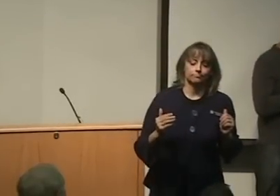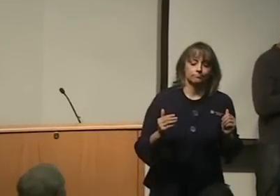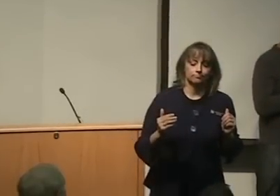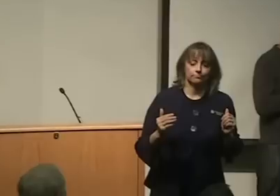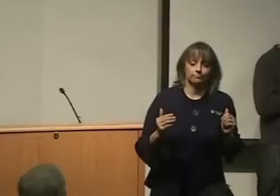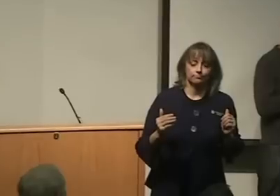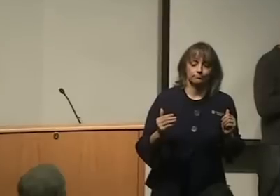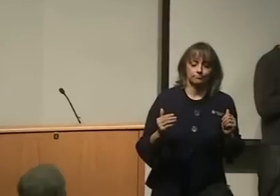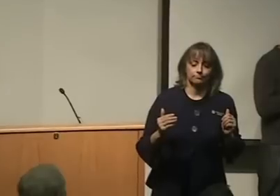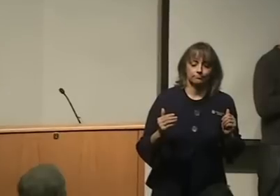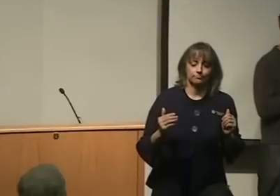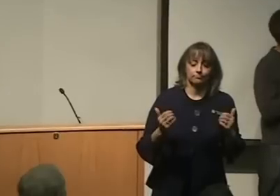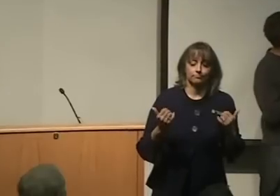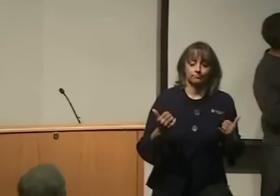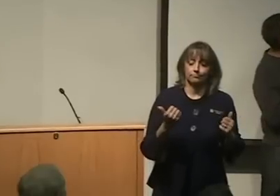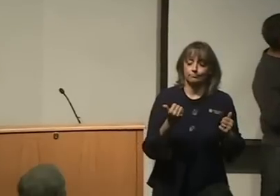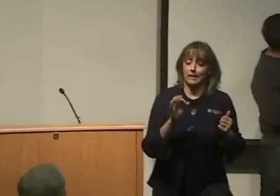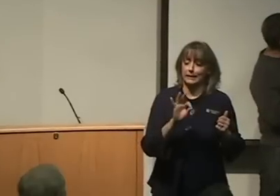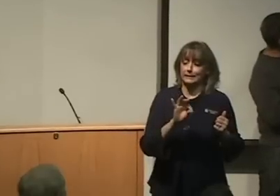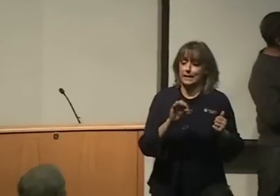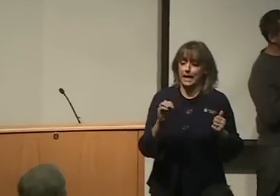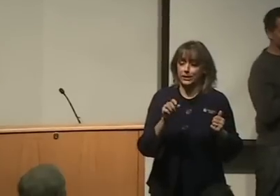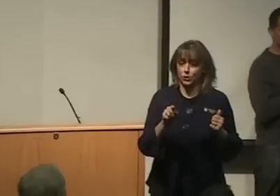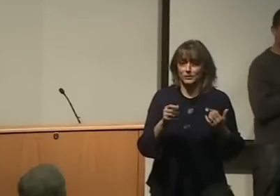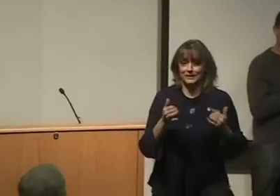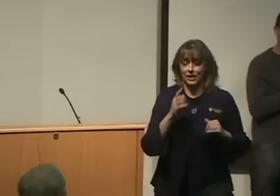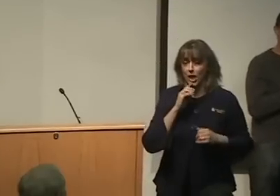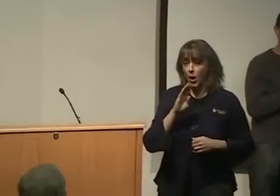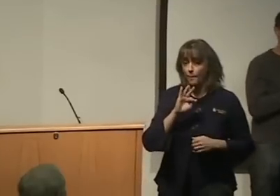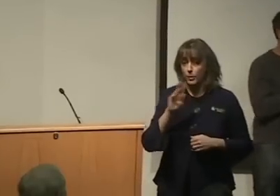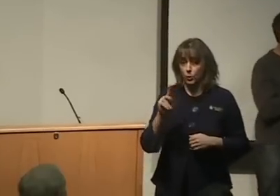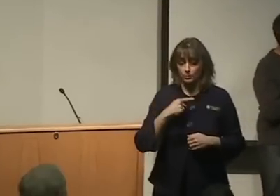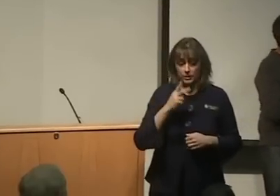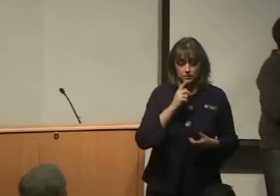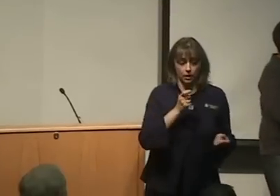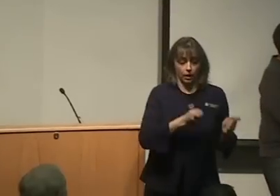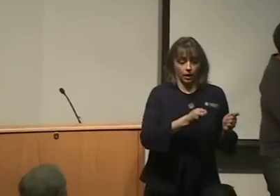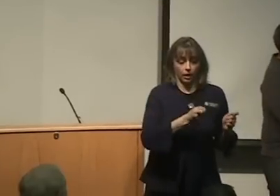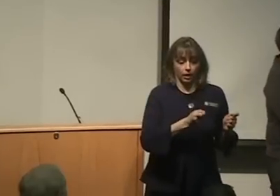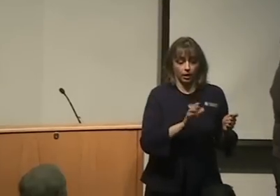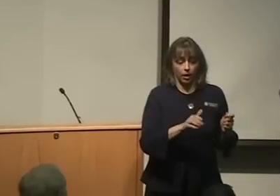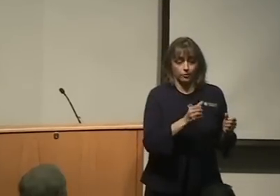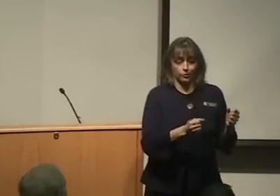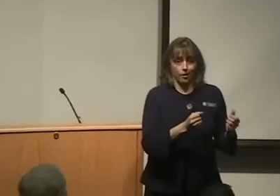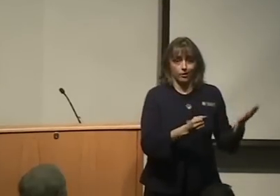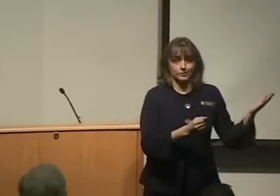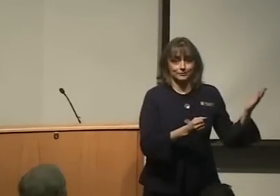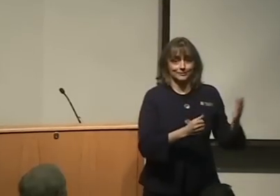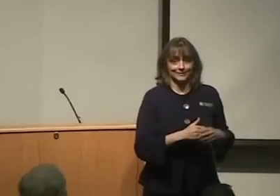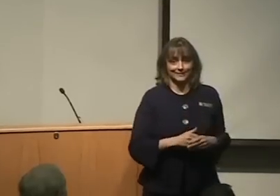I mean look at how much difference there is. Yeah, right. And at the same time Datsun became Nissan became Infinity.